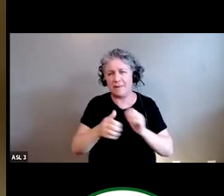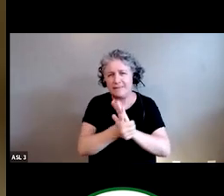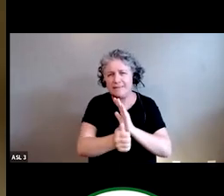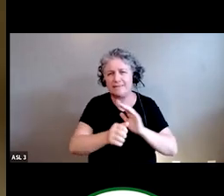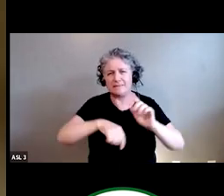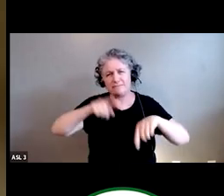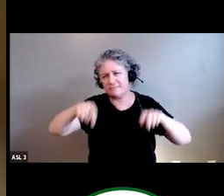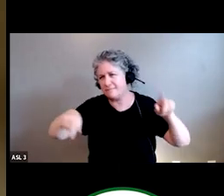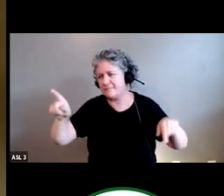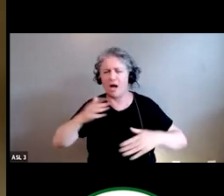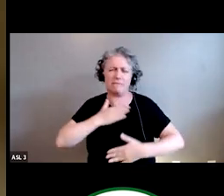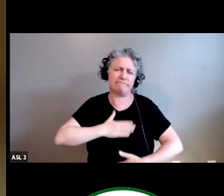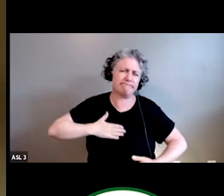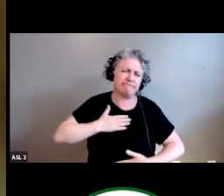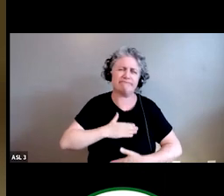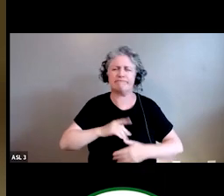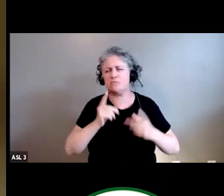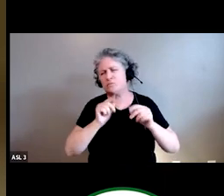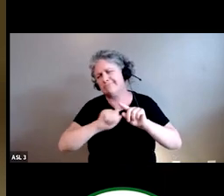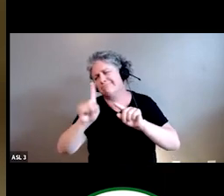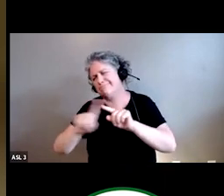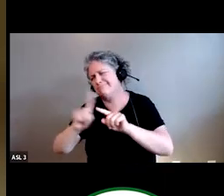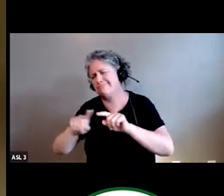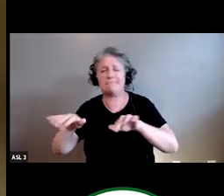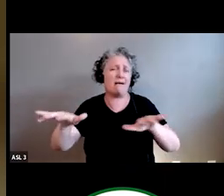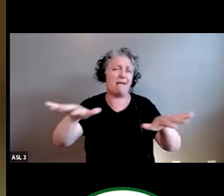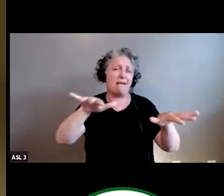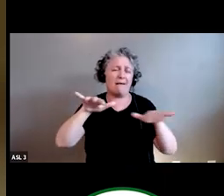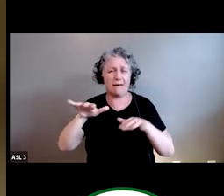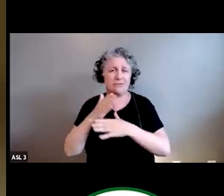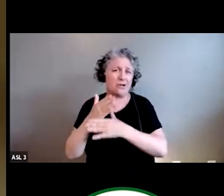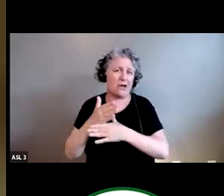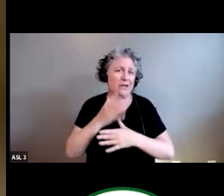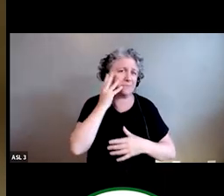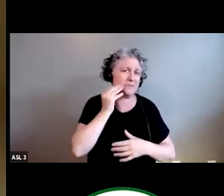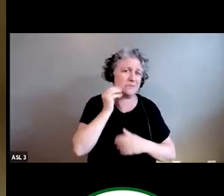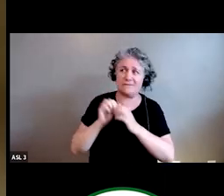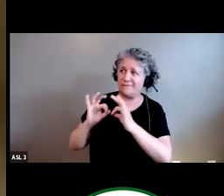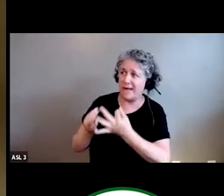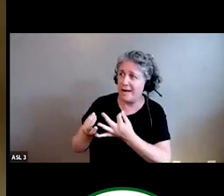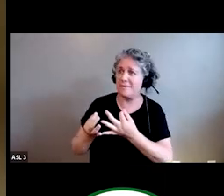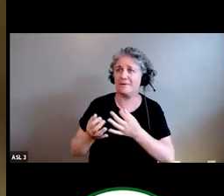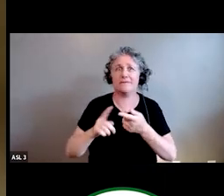such a wide range of abilities getting out and recreating and yeah sharing in those experiences with family and friends.